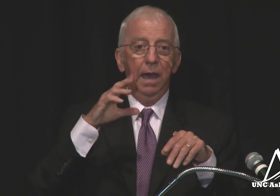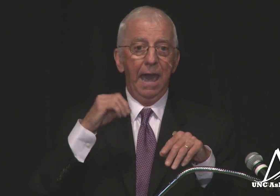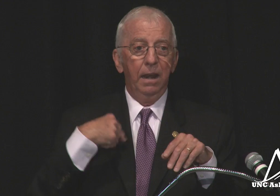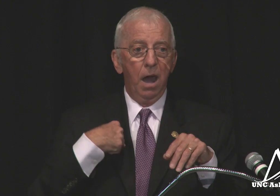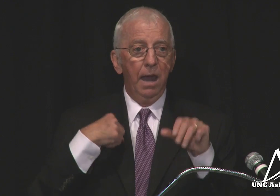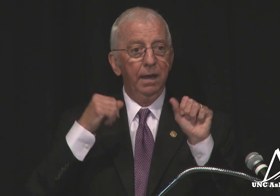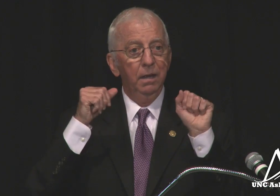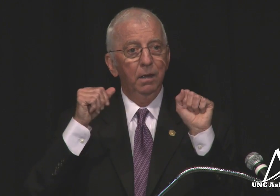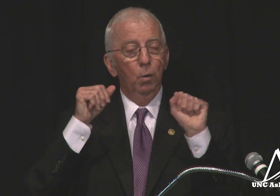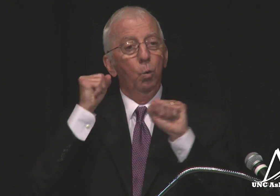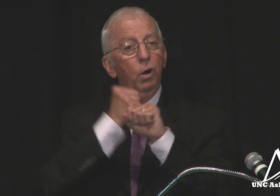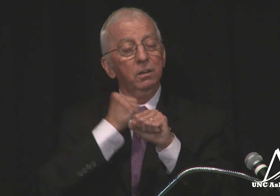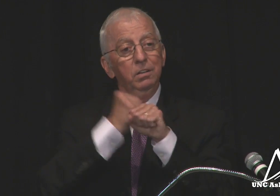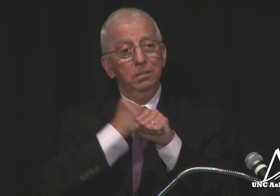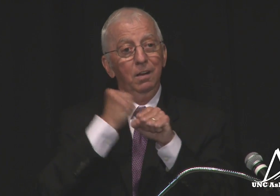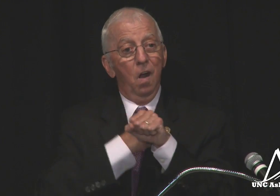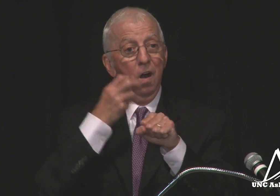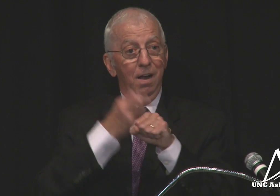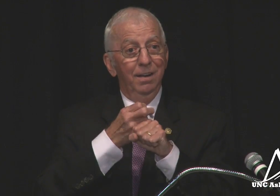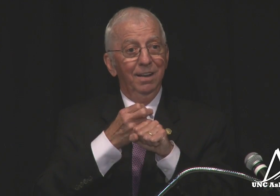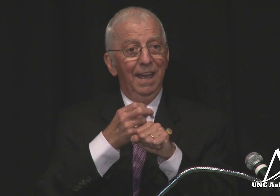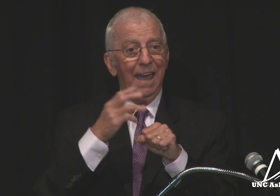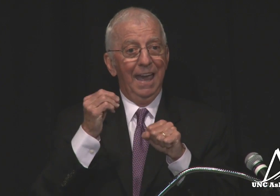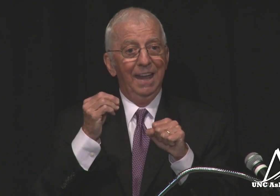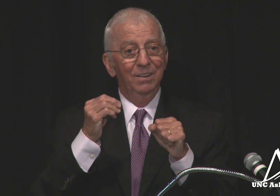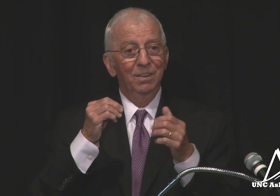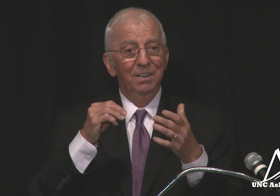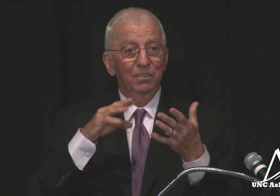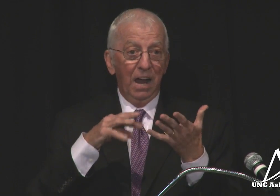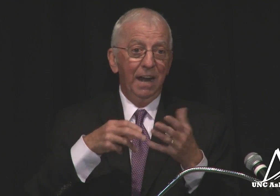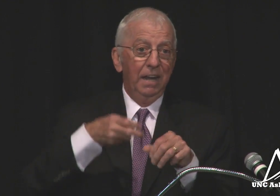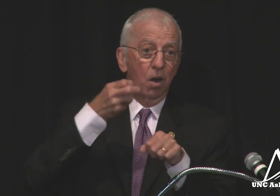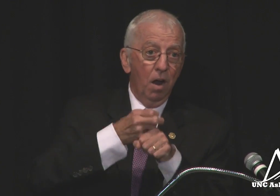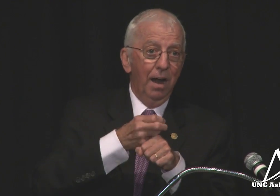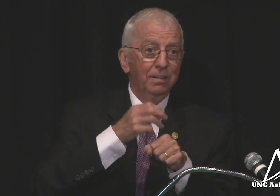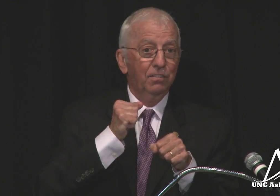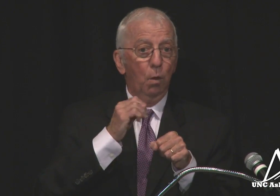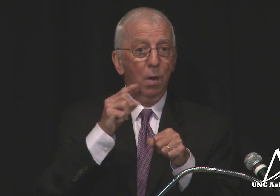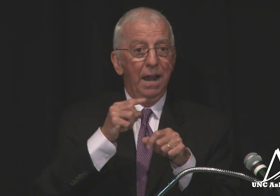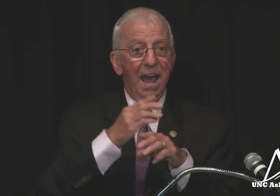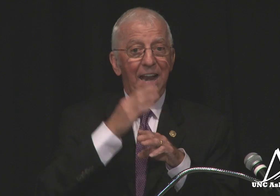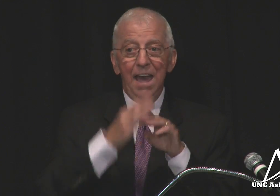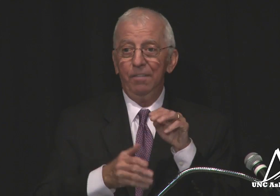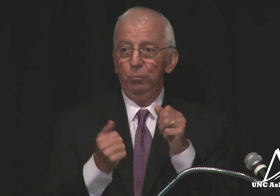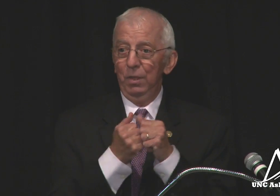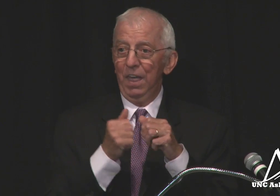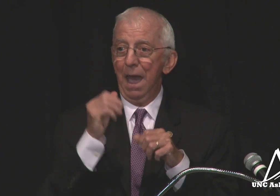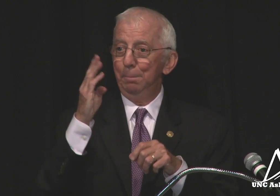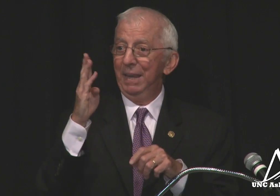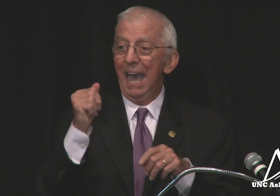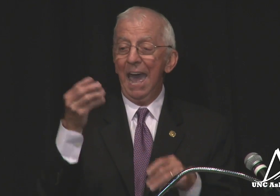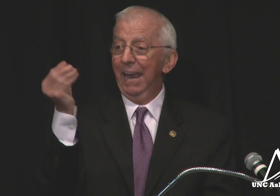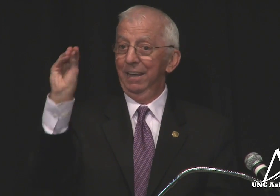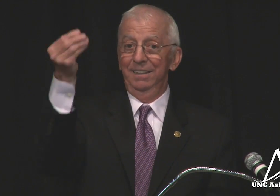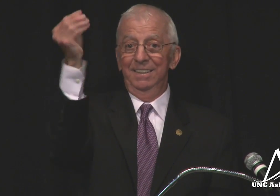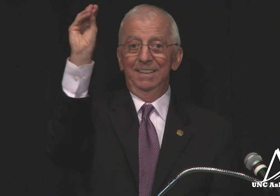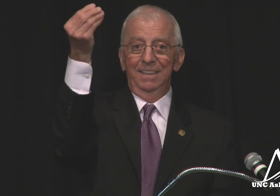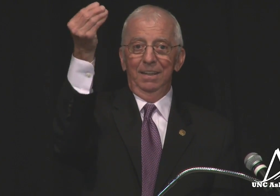and I worked hard and studied hard. So when I left with that BA,